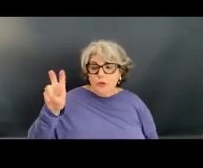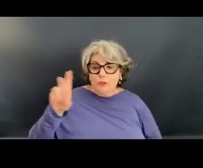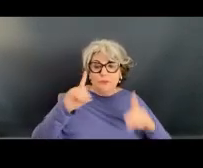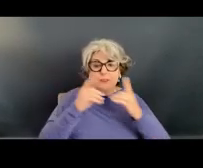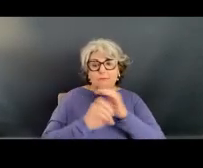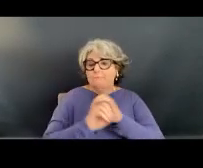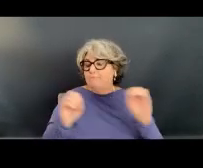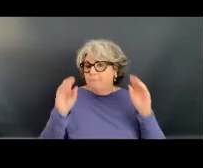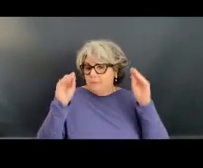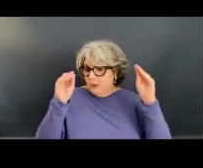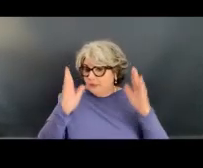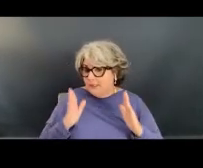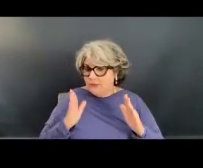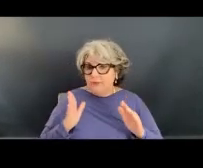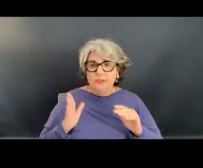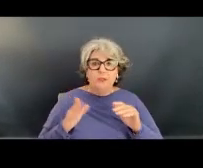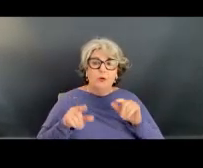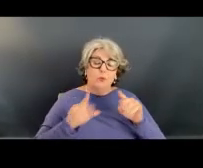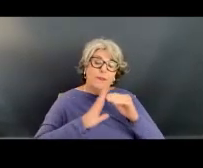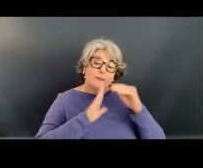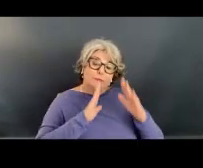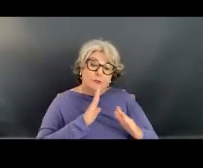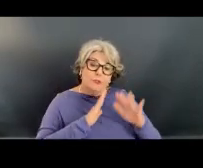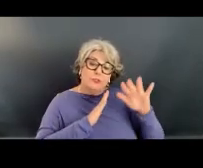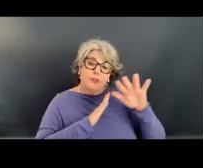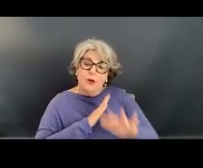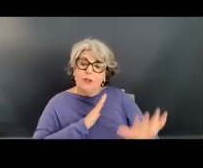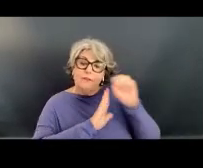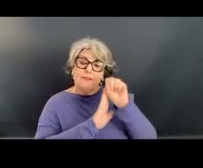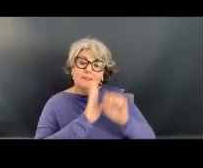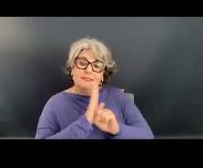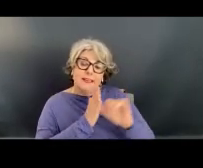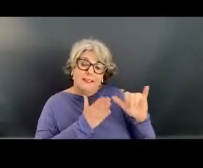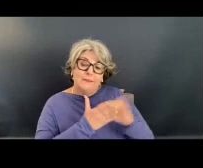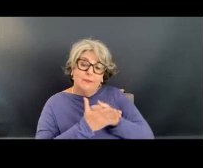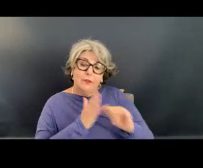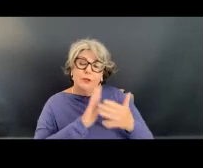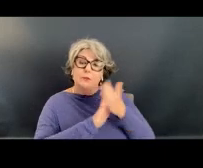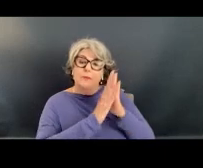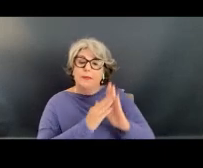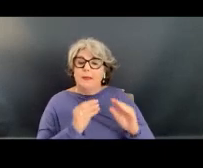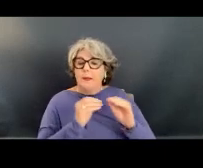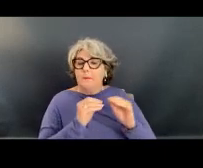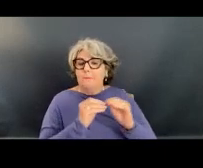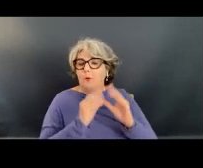are not white, while the students across the state have become so much more diverse.